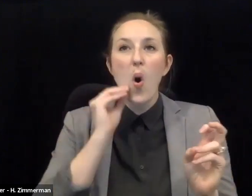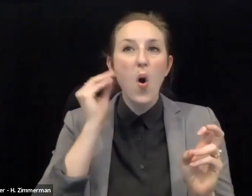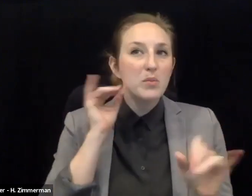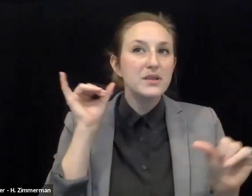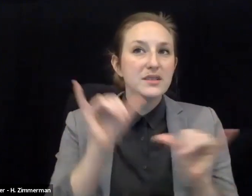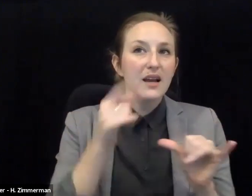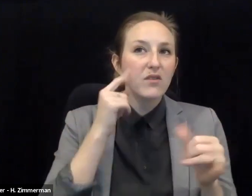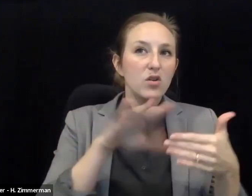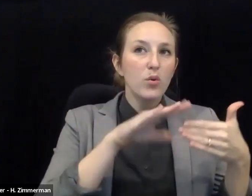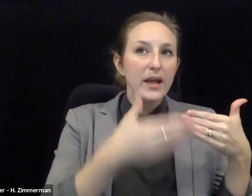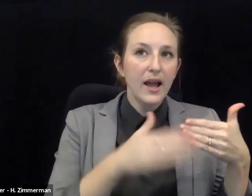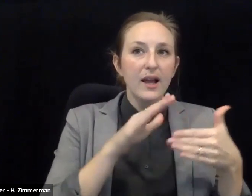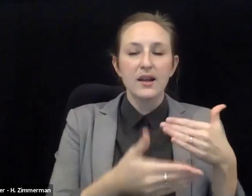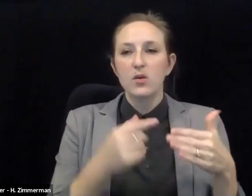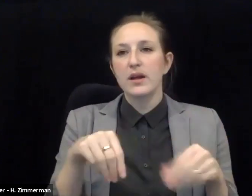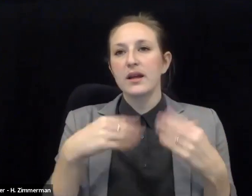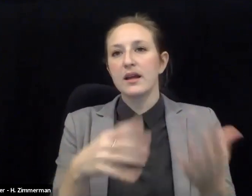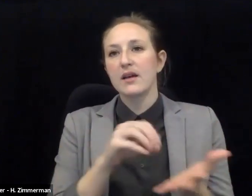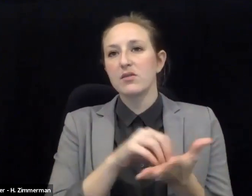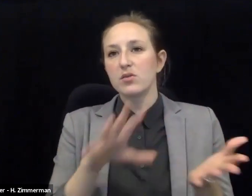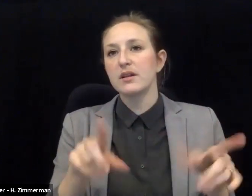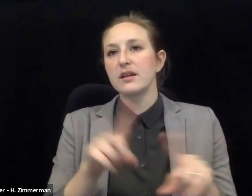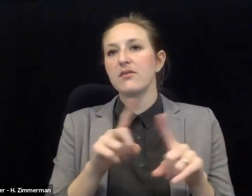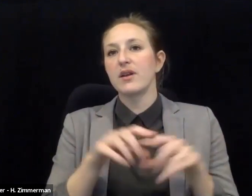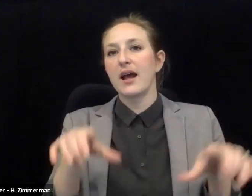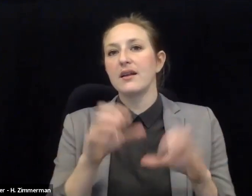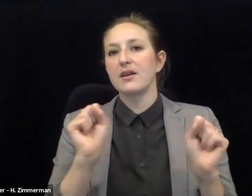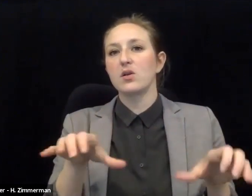we gave the students different activities they could do together, such as cooking